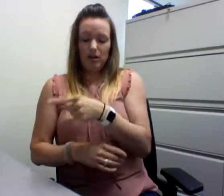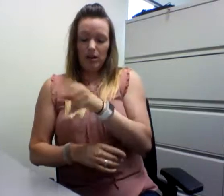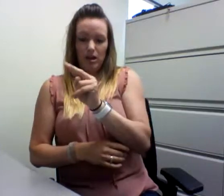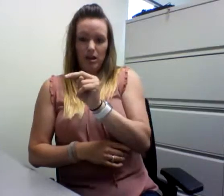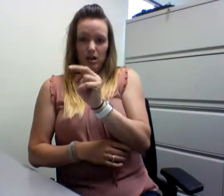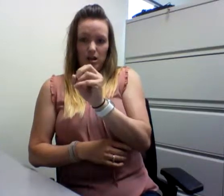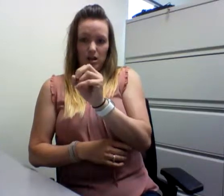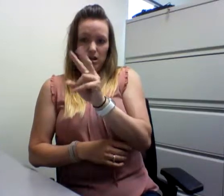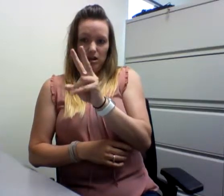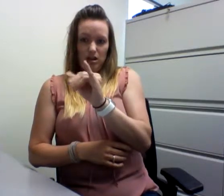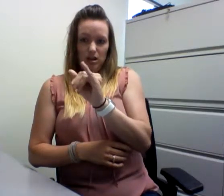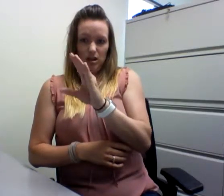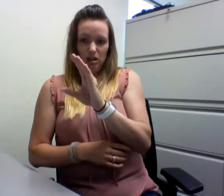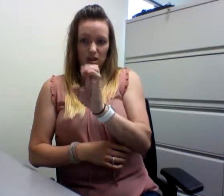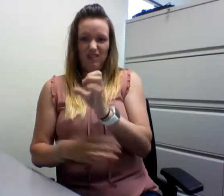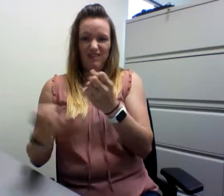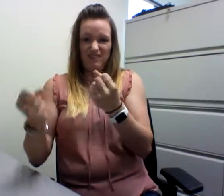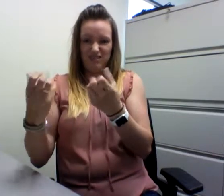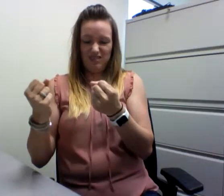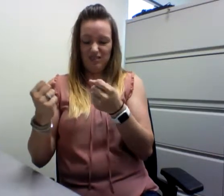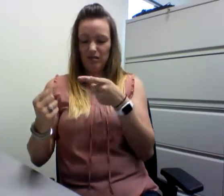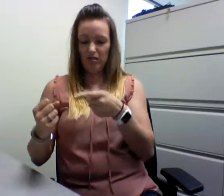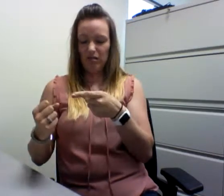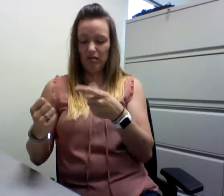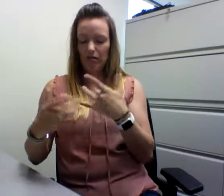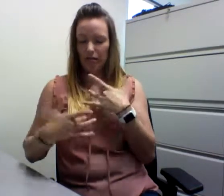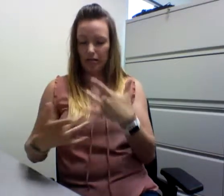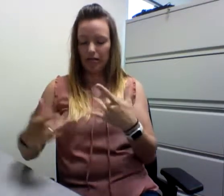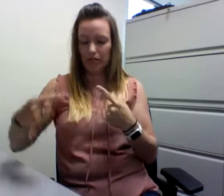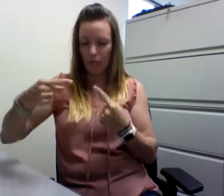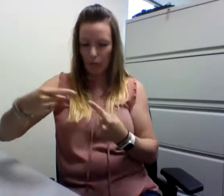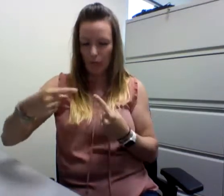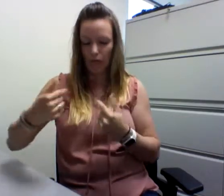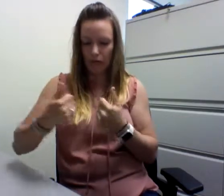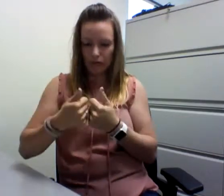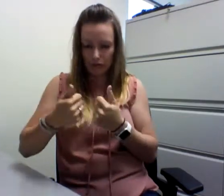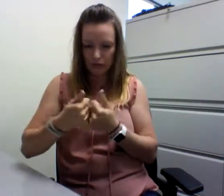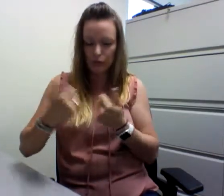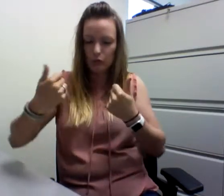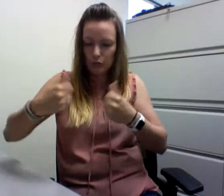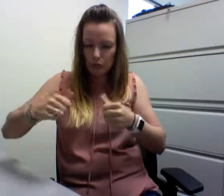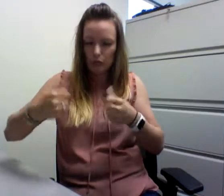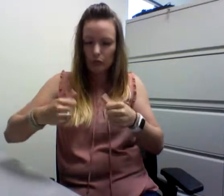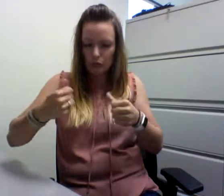novice signer is more of a challenge for membership